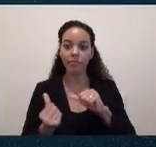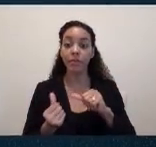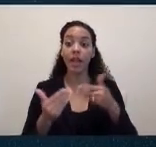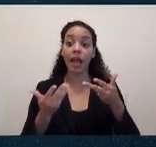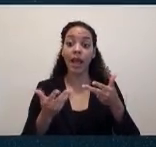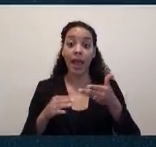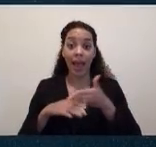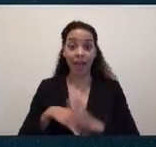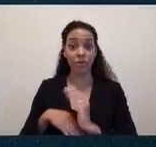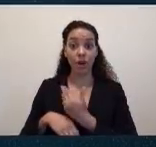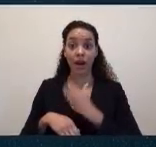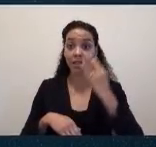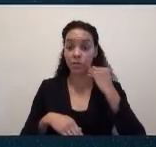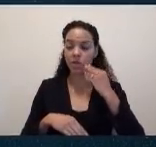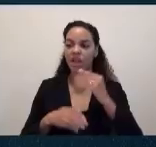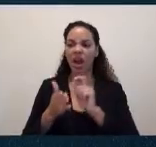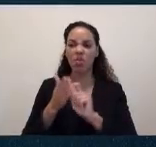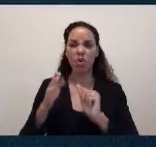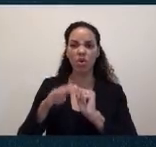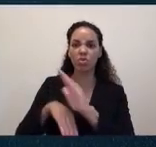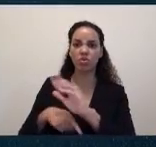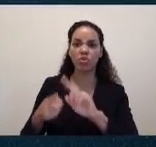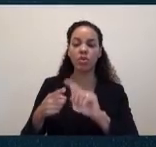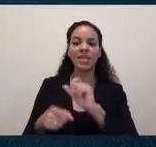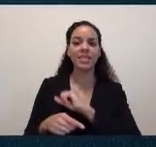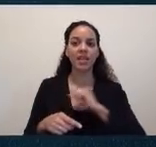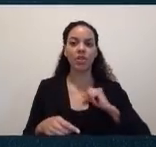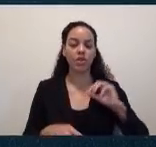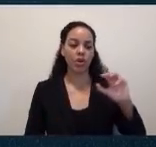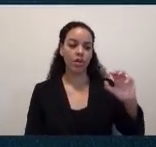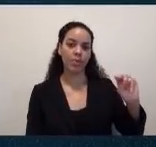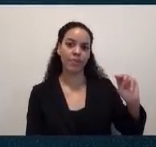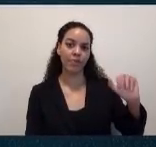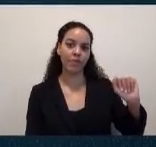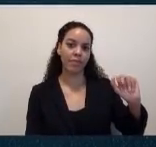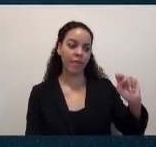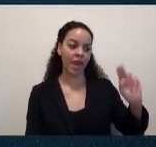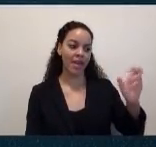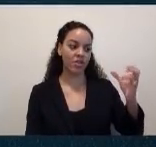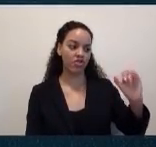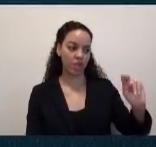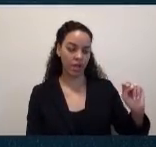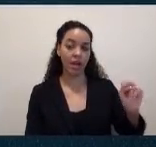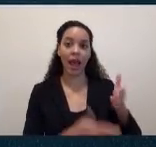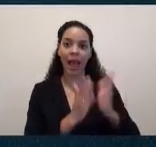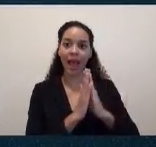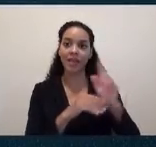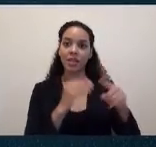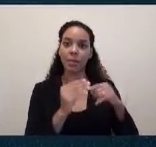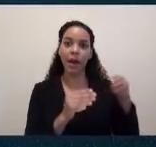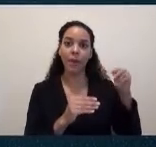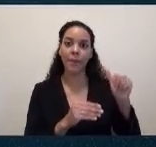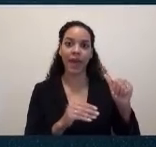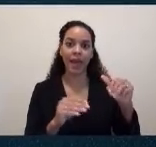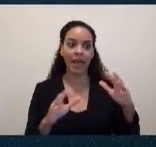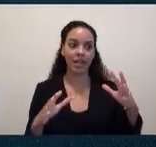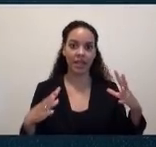explained what had happened, asked him about paid leave. And I was floored to answer the phone one day while I was cooking in our restaurant and hear his voice-